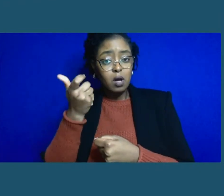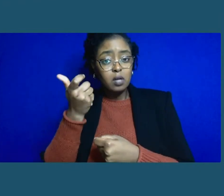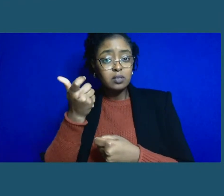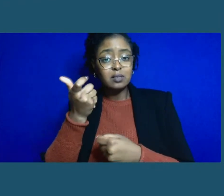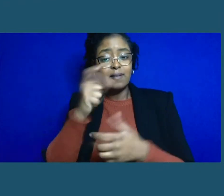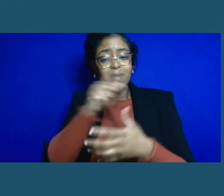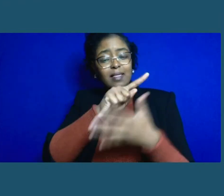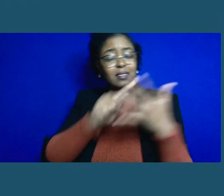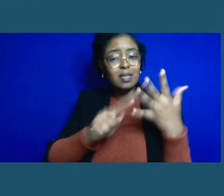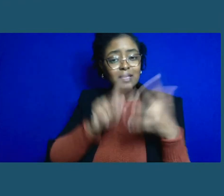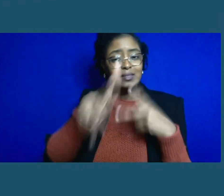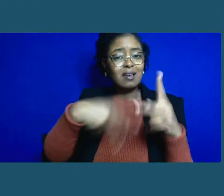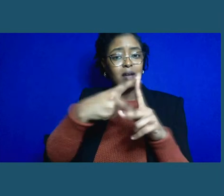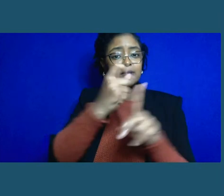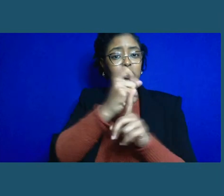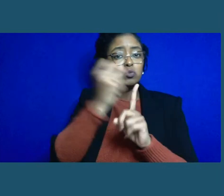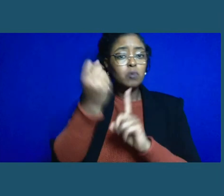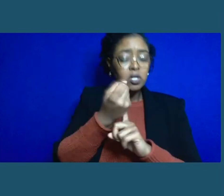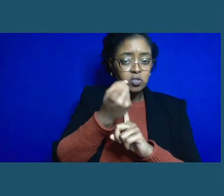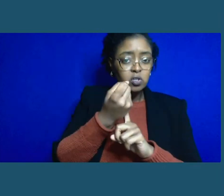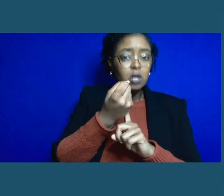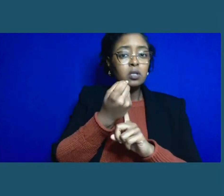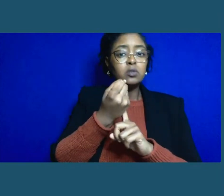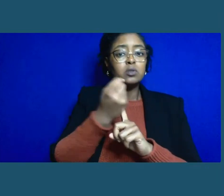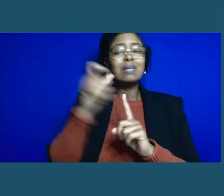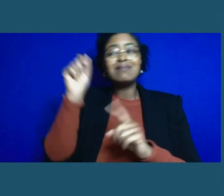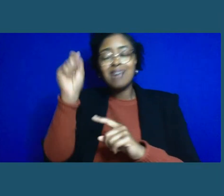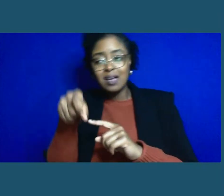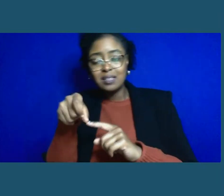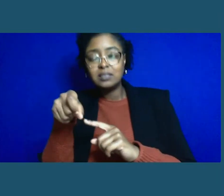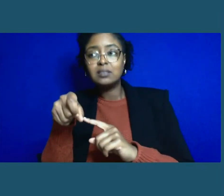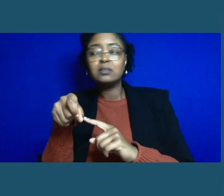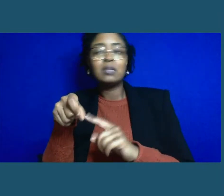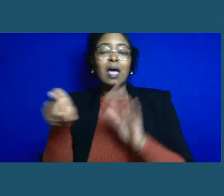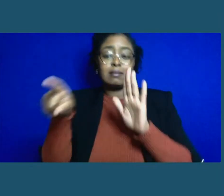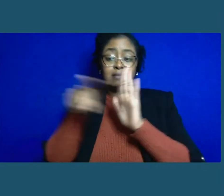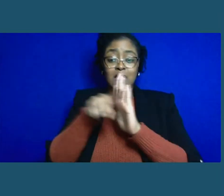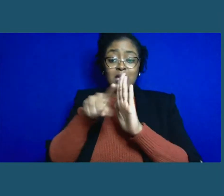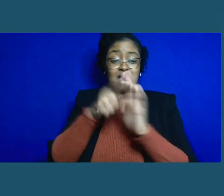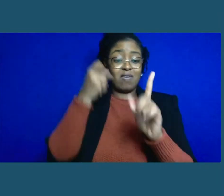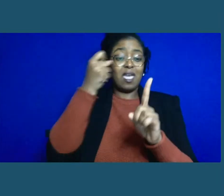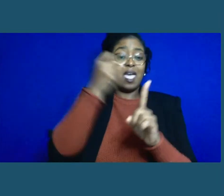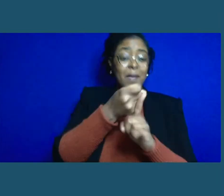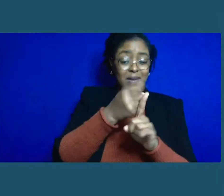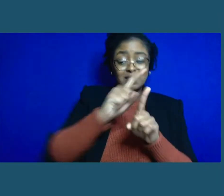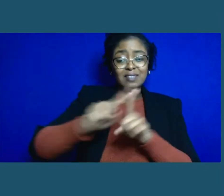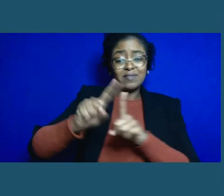in that because It is because of